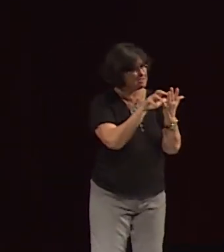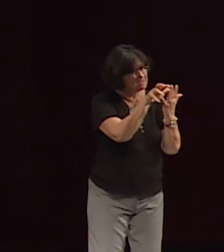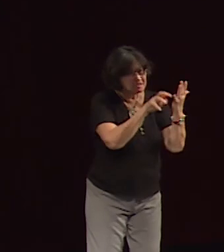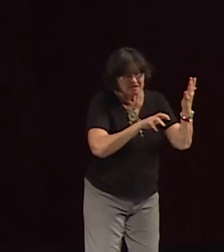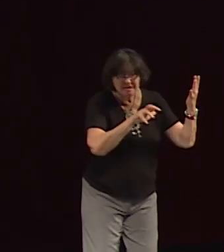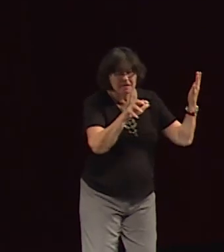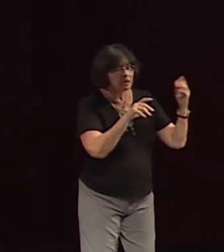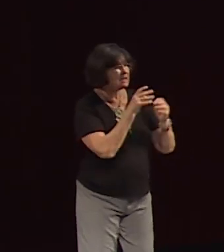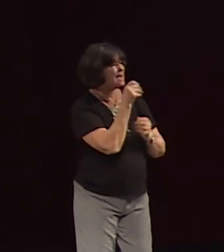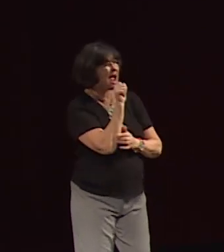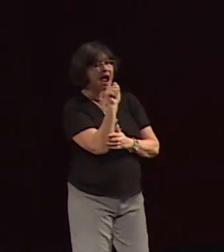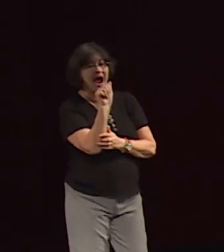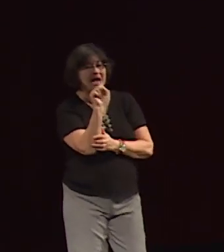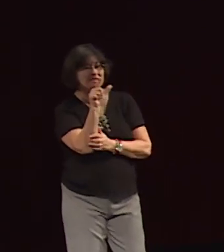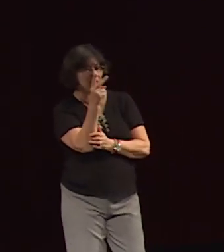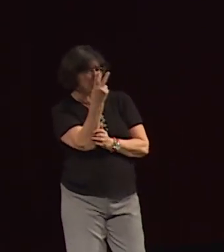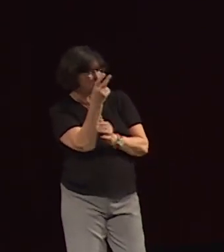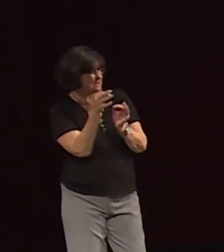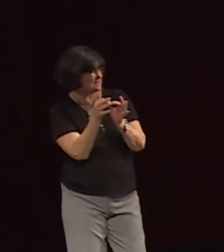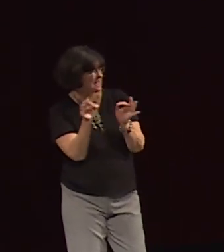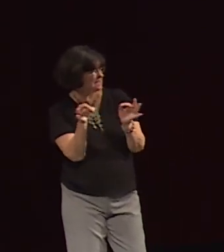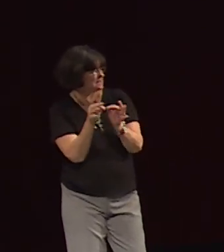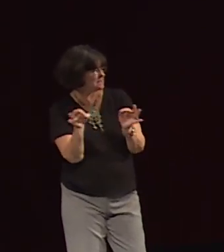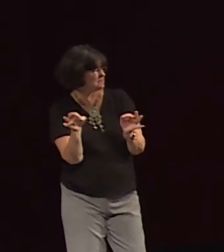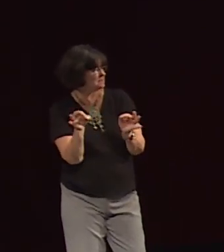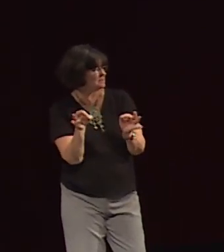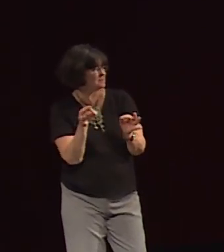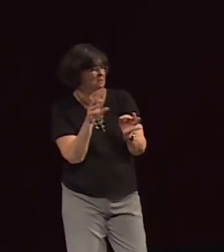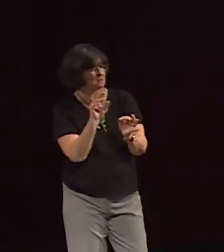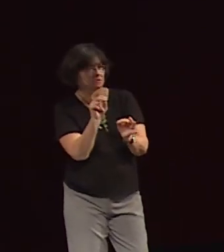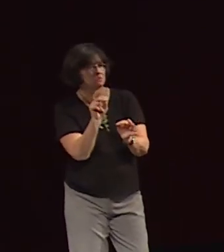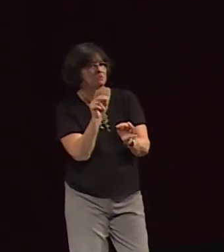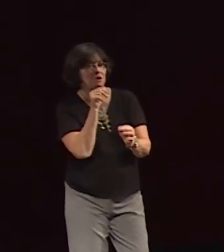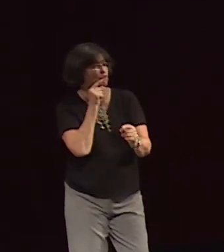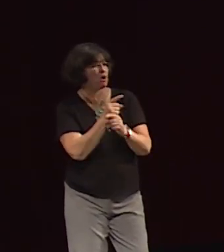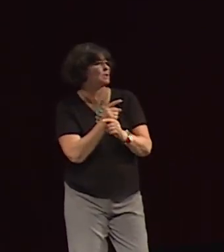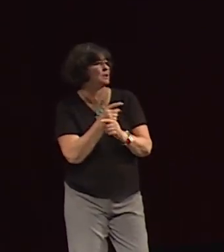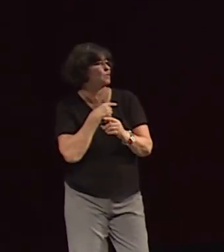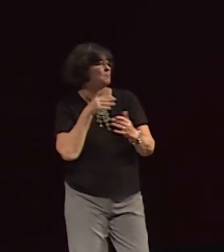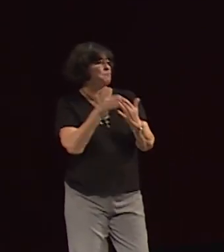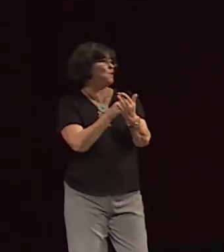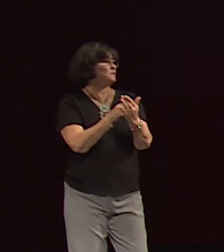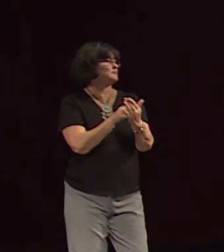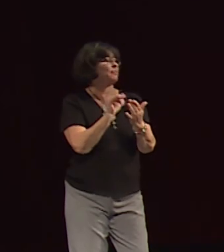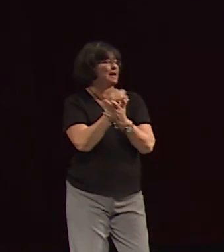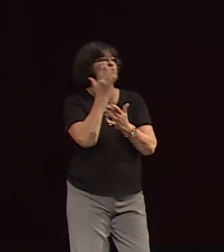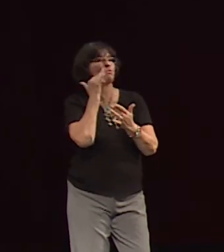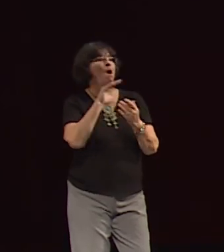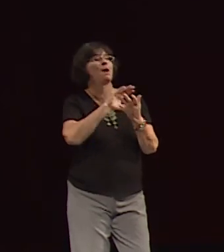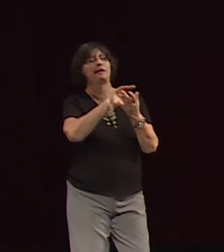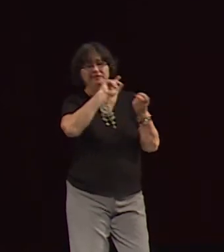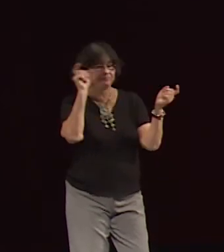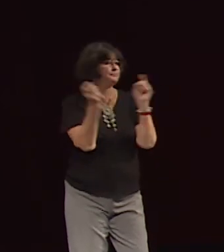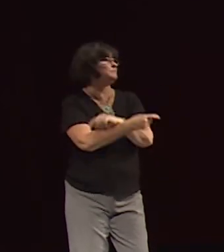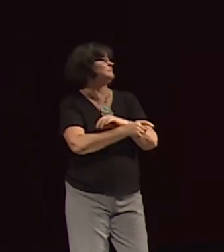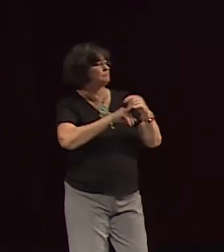Now, parents are getting resources that are very biased. ASL is actually only mentioned